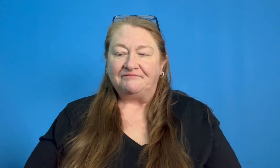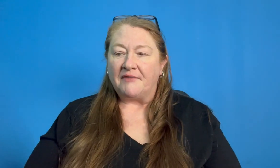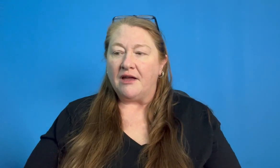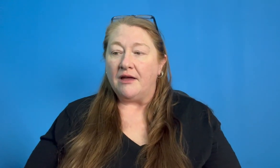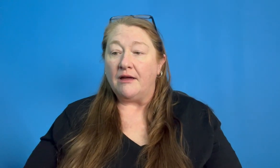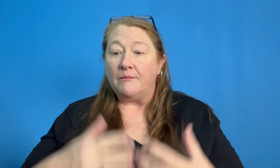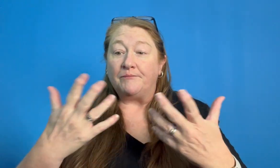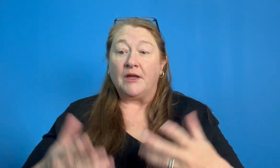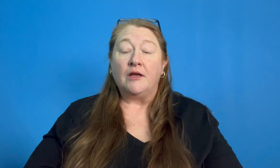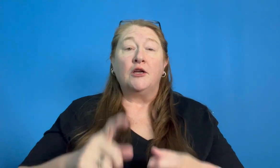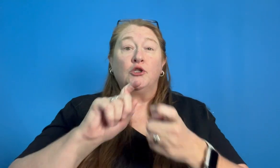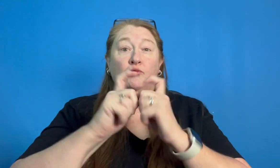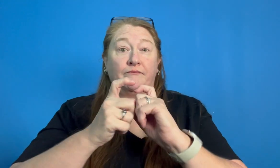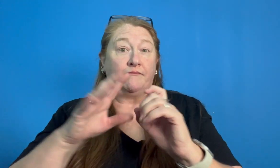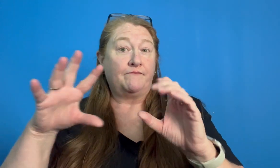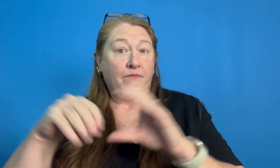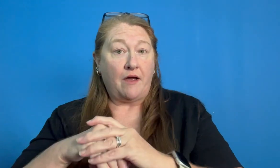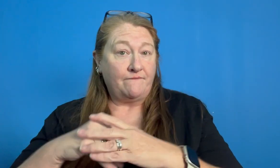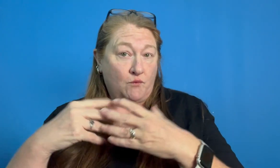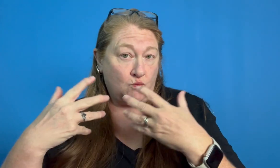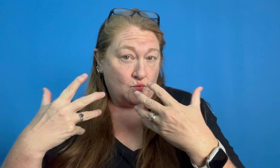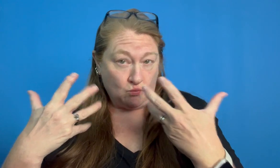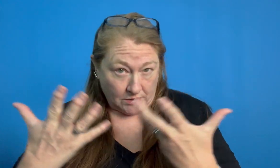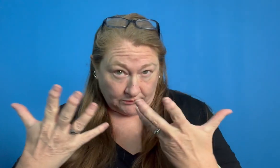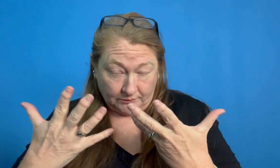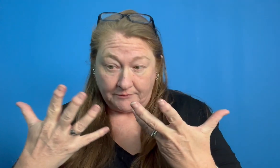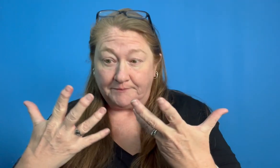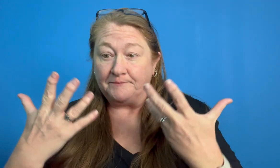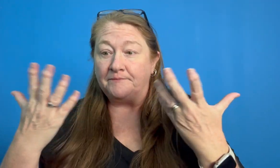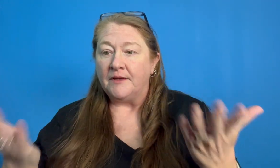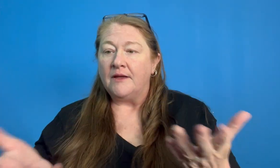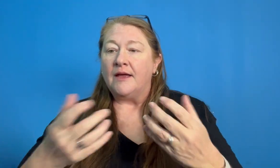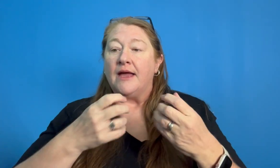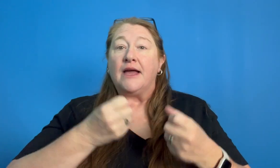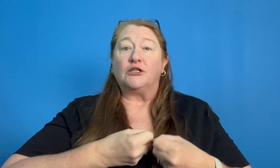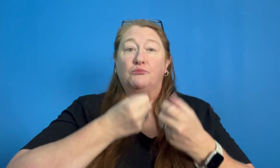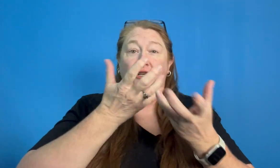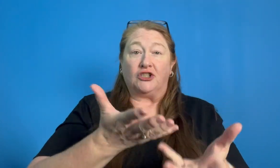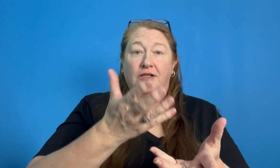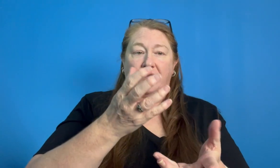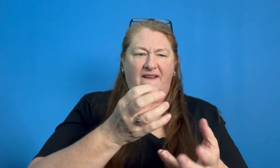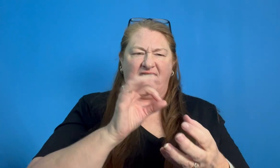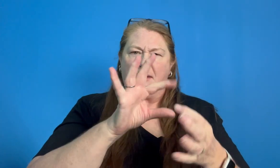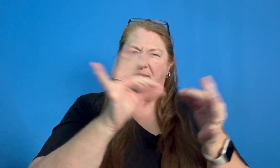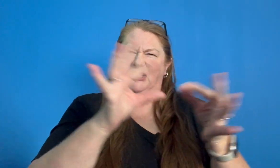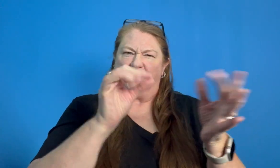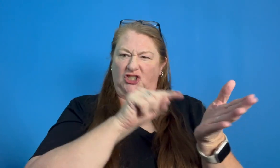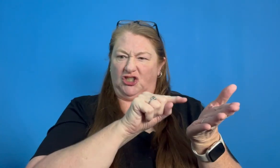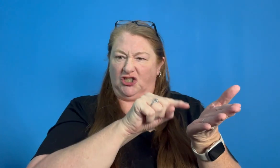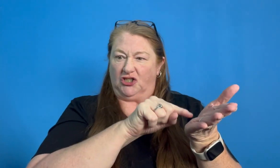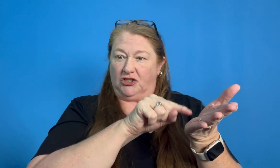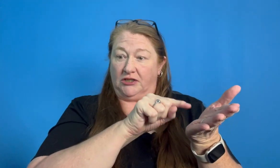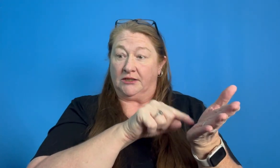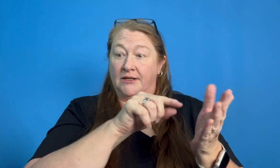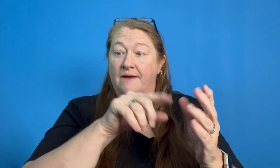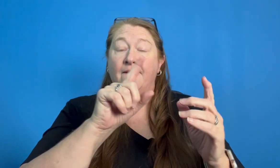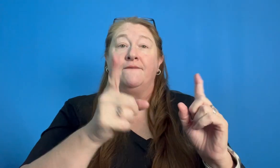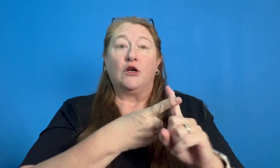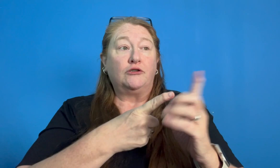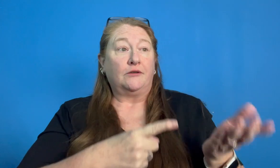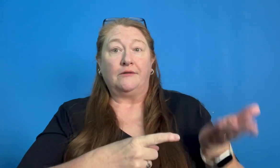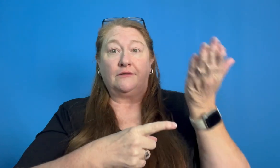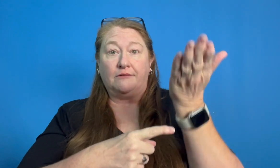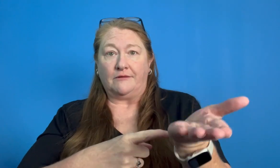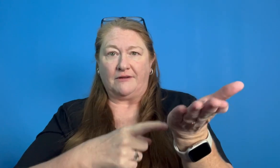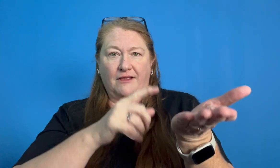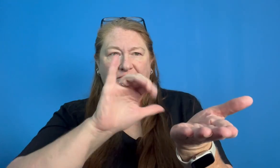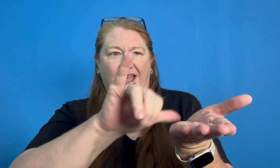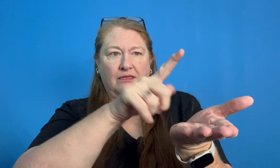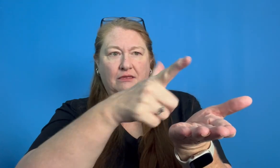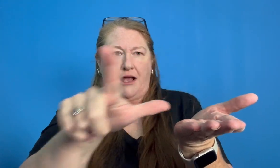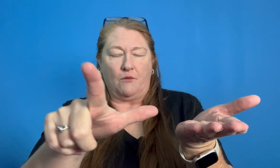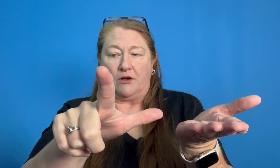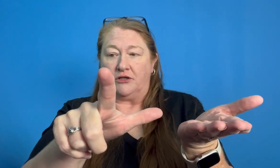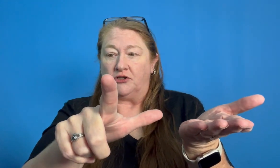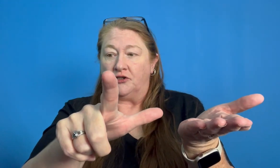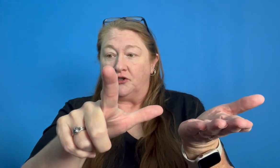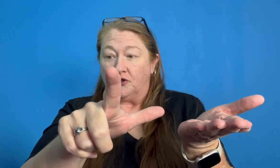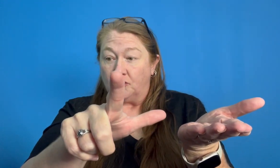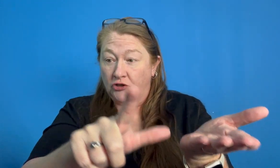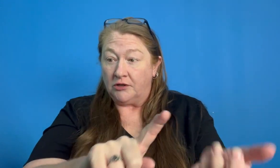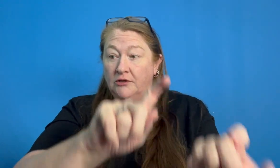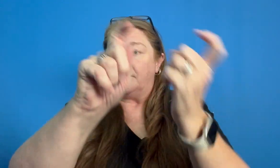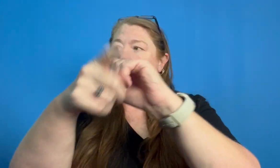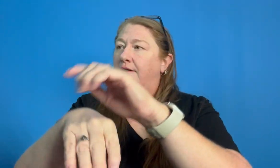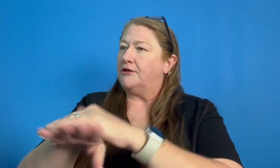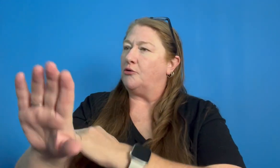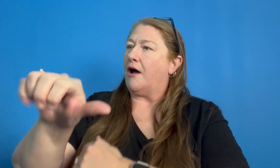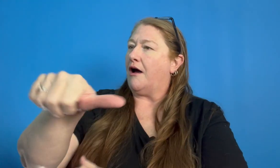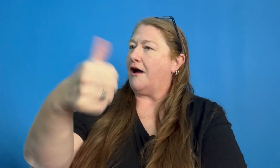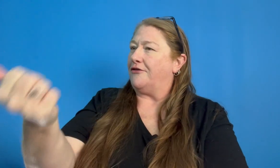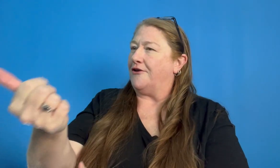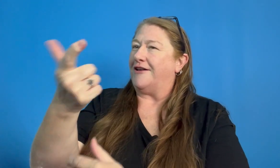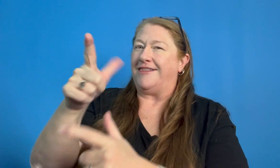Translation involves the expression of a message ﬁrst presented in one language in the other language.